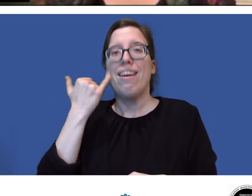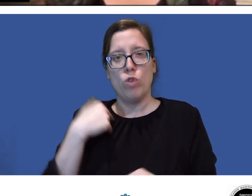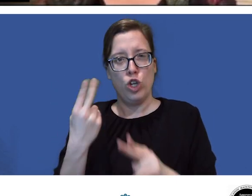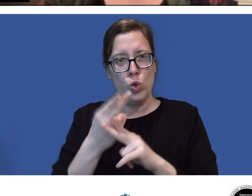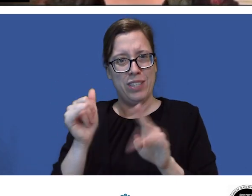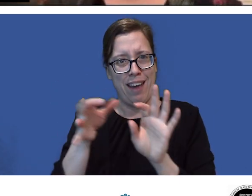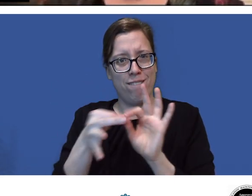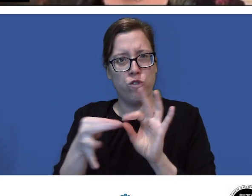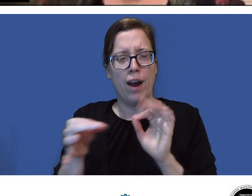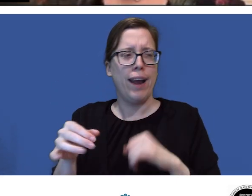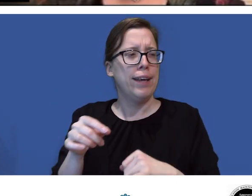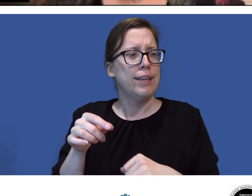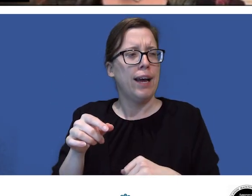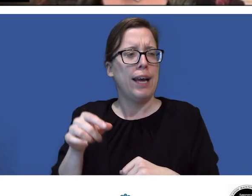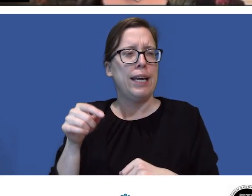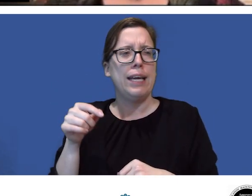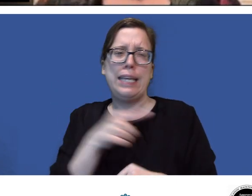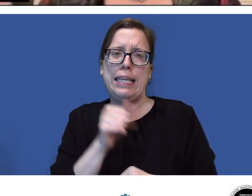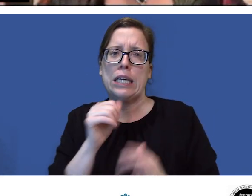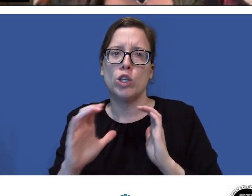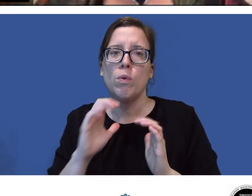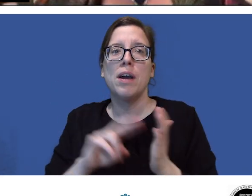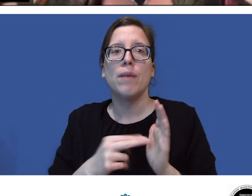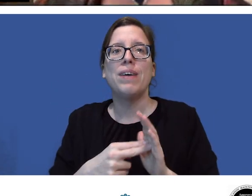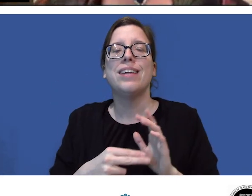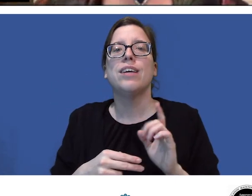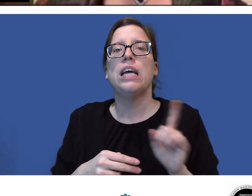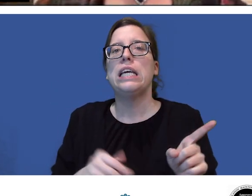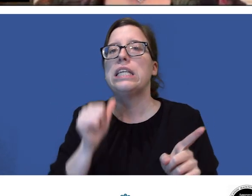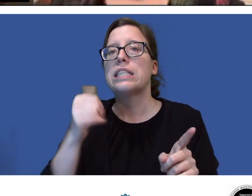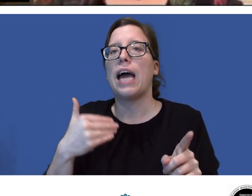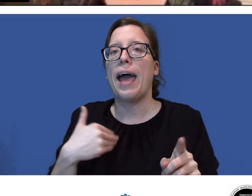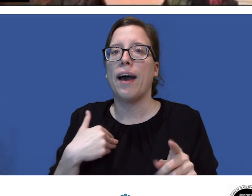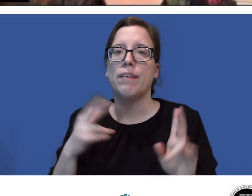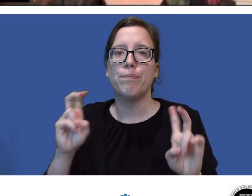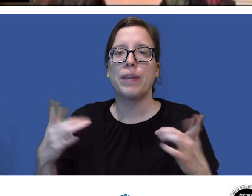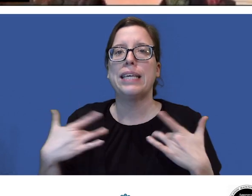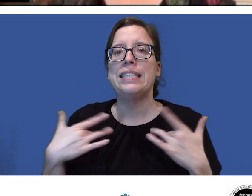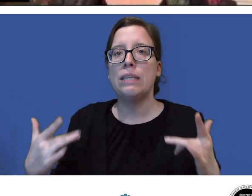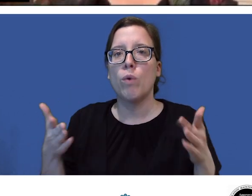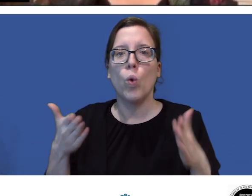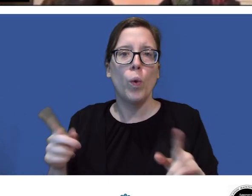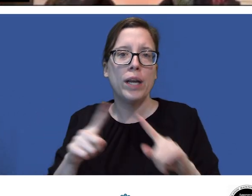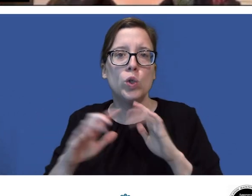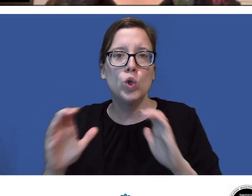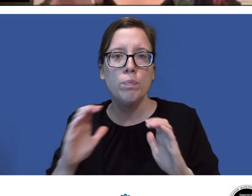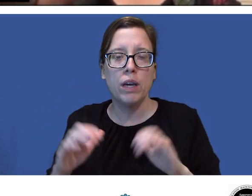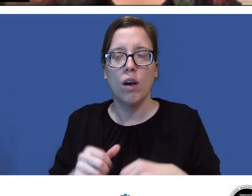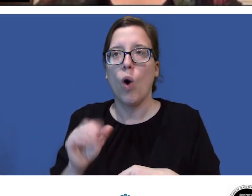What we're saying is that kiddo doesn't have a conventional way of communicating. The kid doesn't have a way of